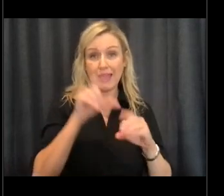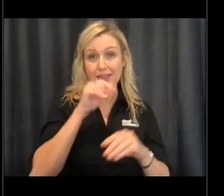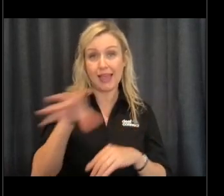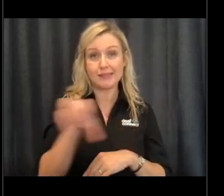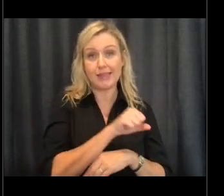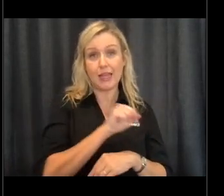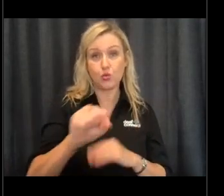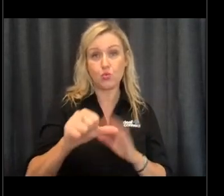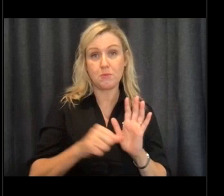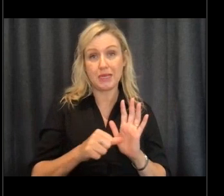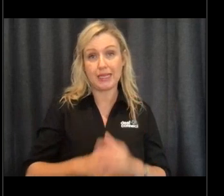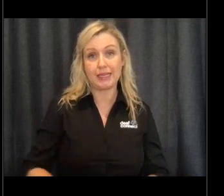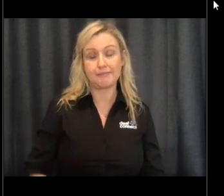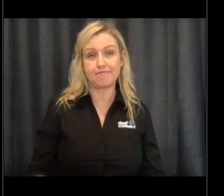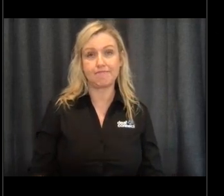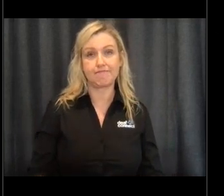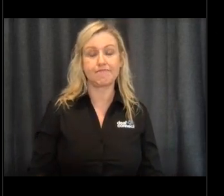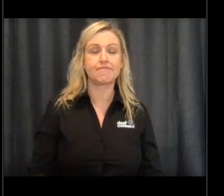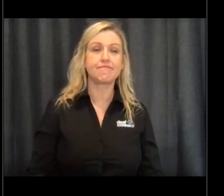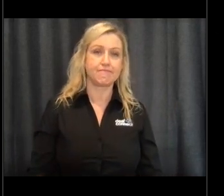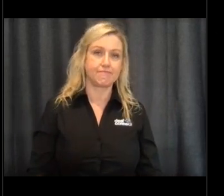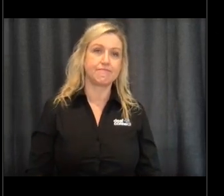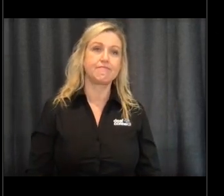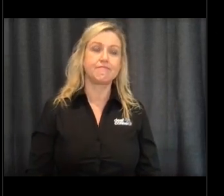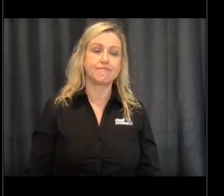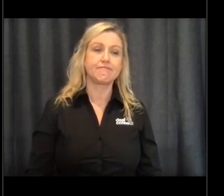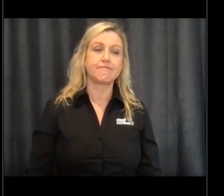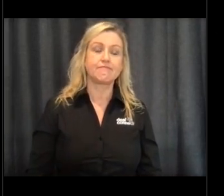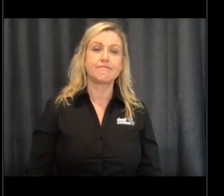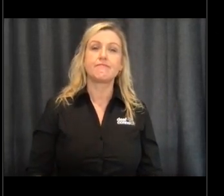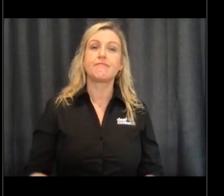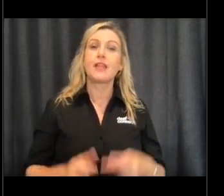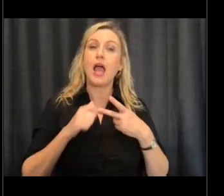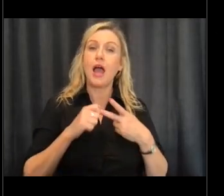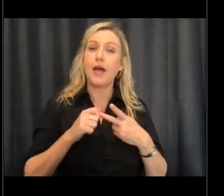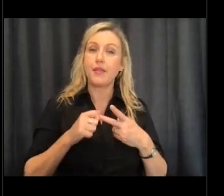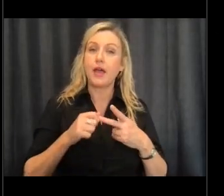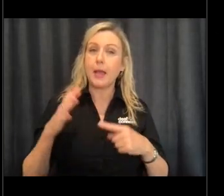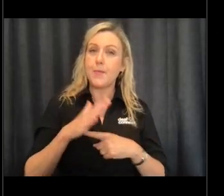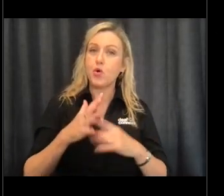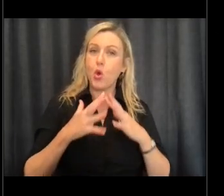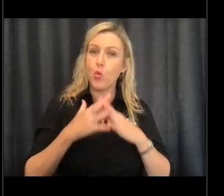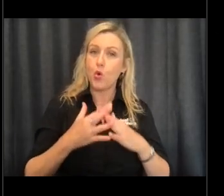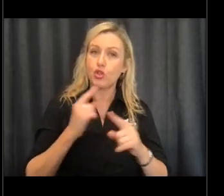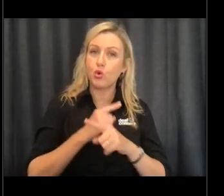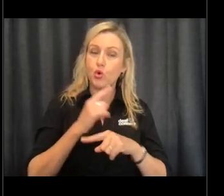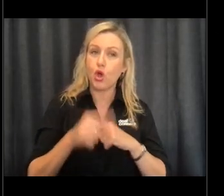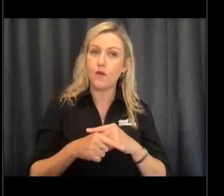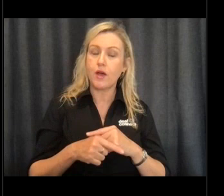So the other important thing to talk about is around rebuilding or walking away